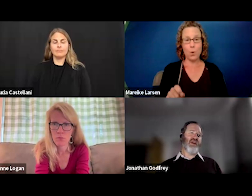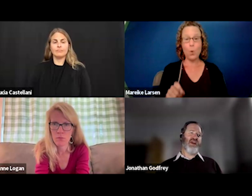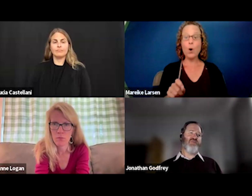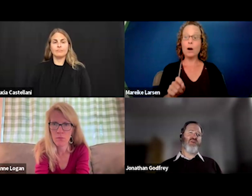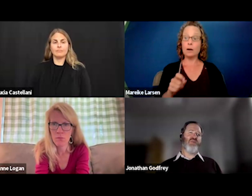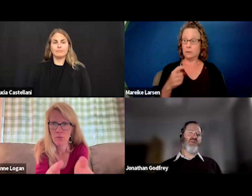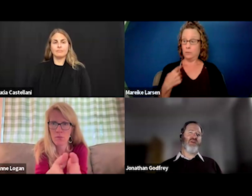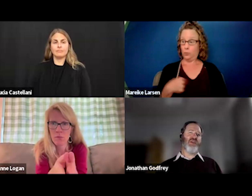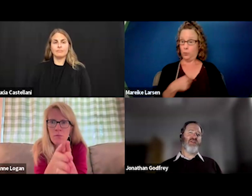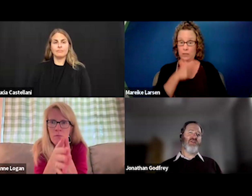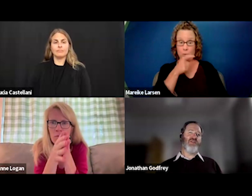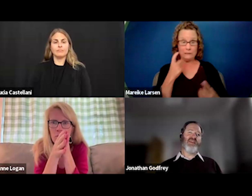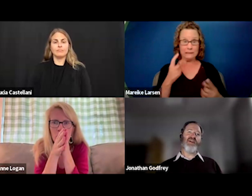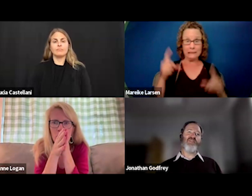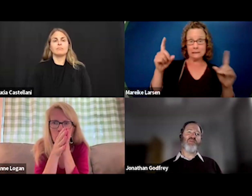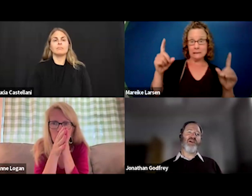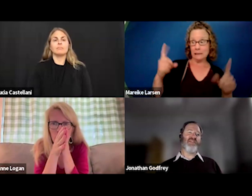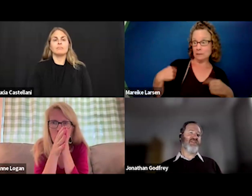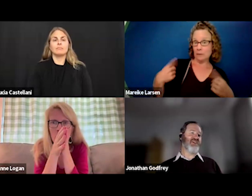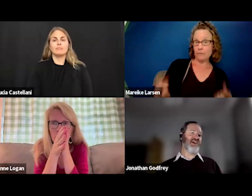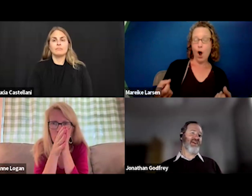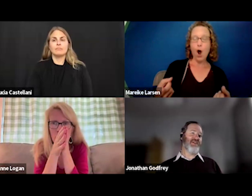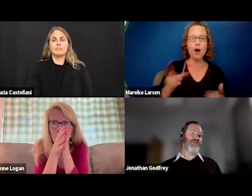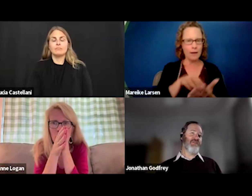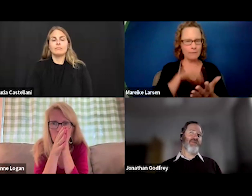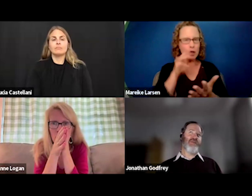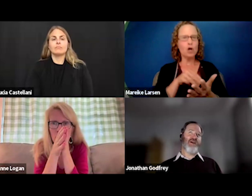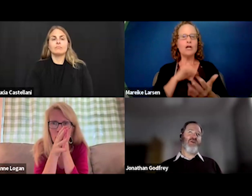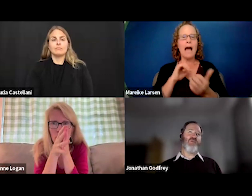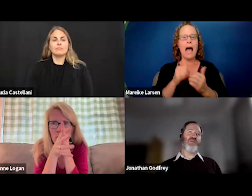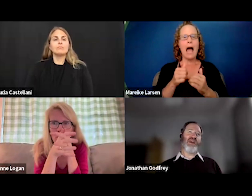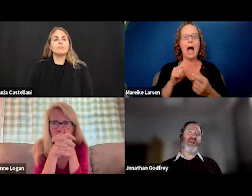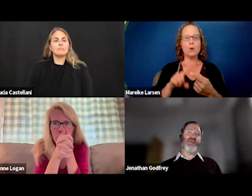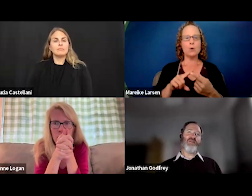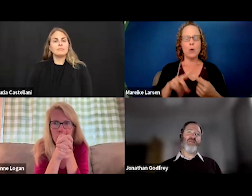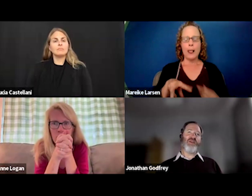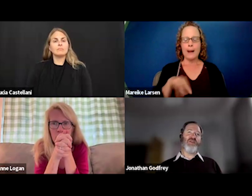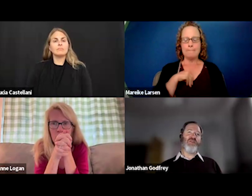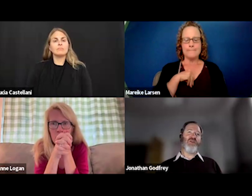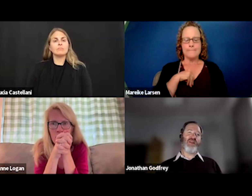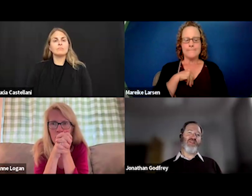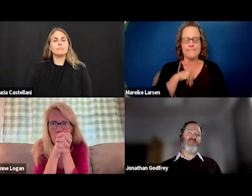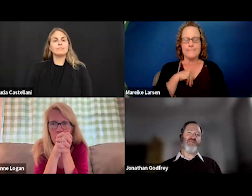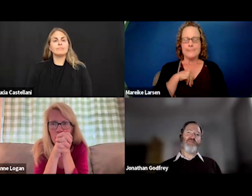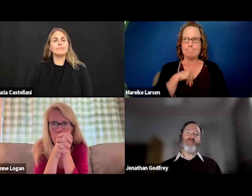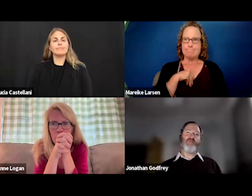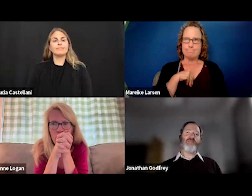have probably learned how to bite our tongue. Hold back the comments.